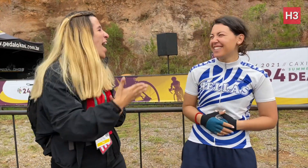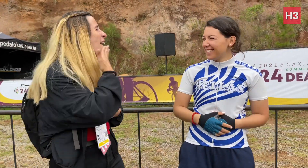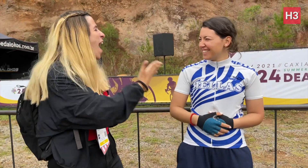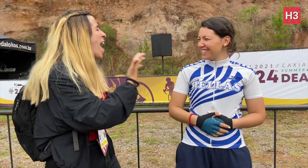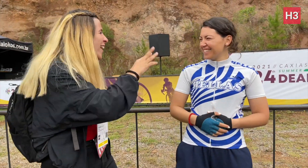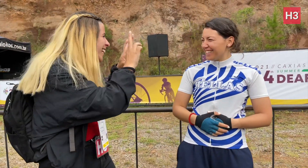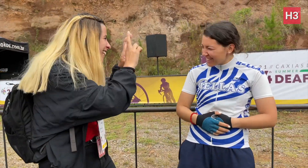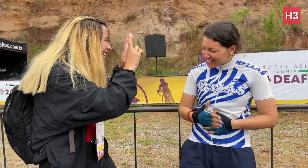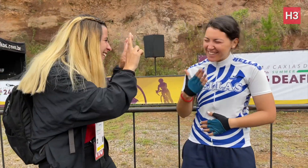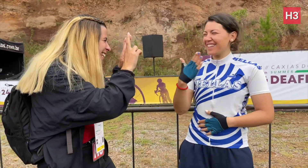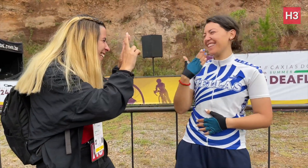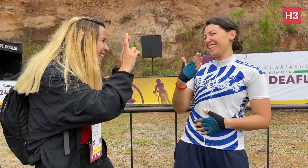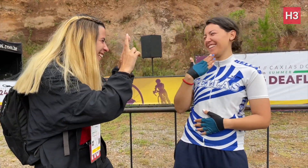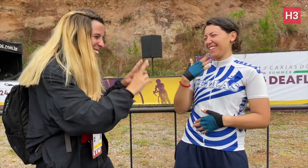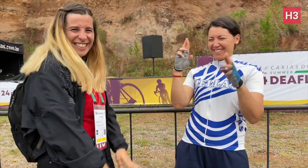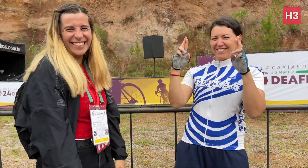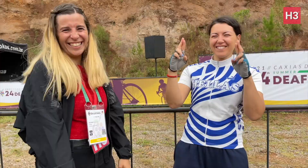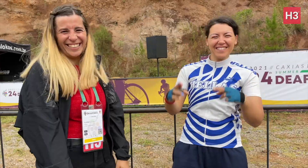Thanks and I wish you the best of luck! Thank you!